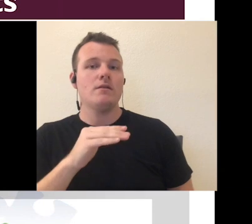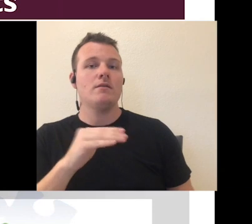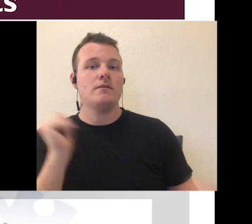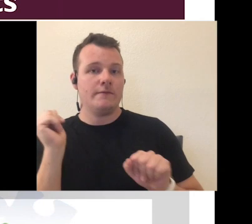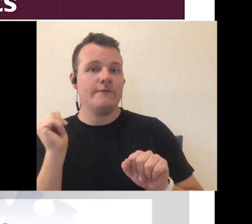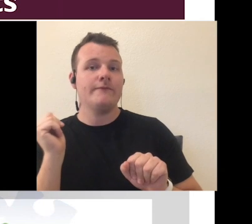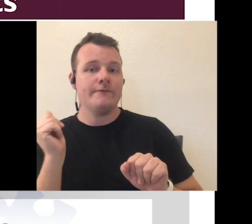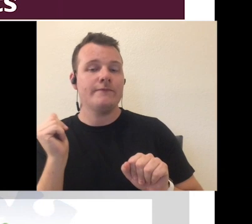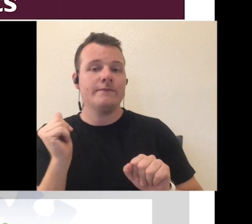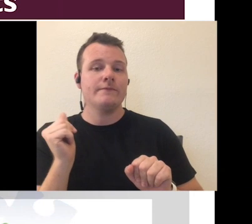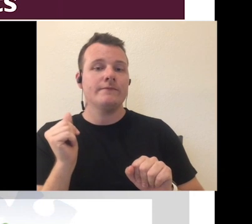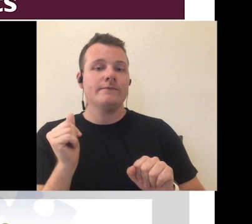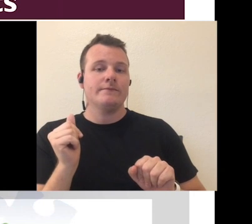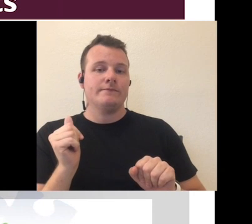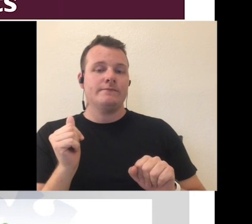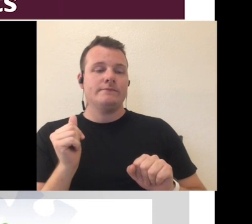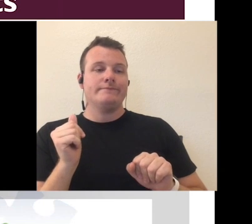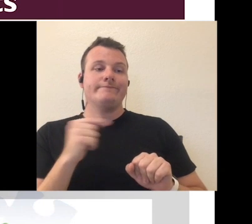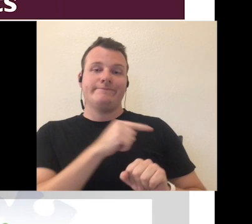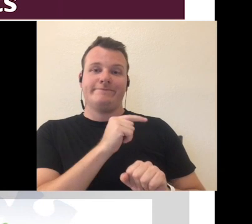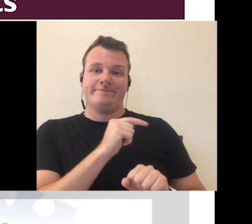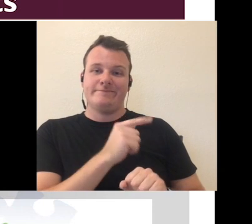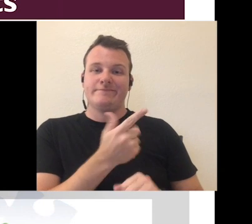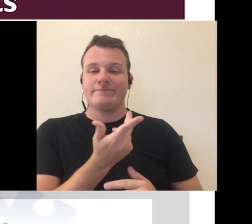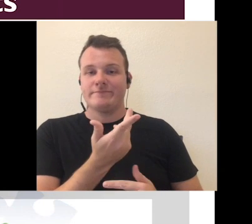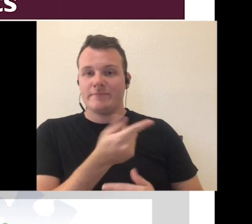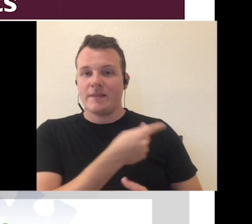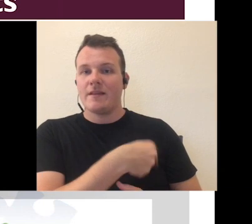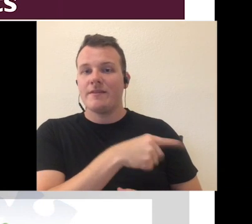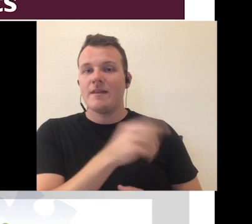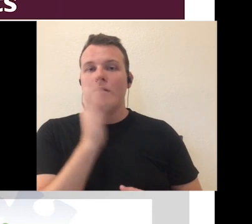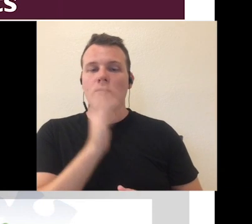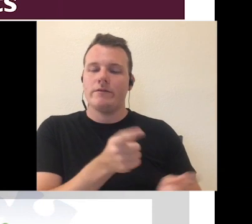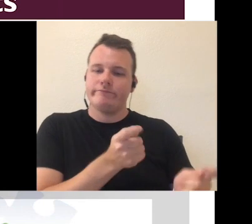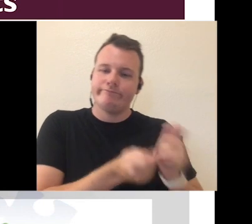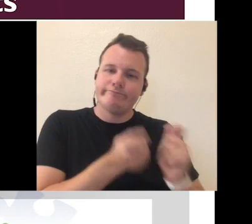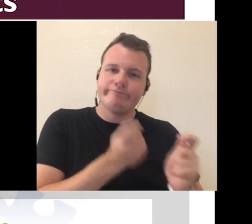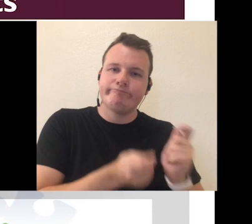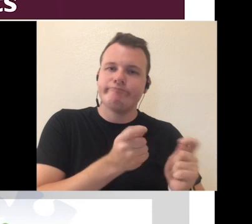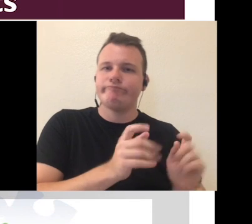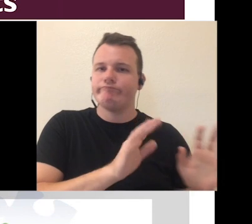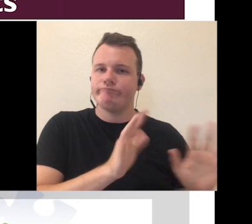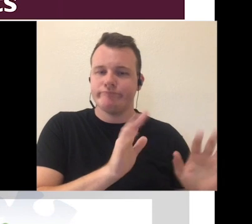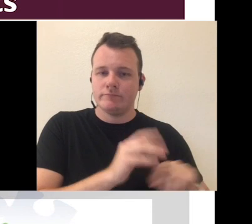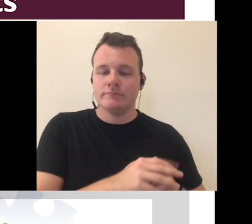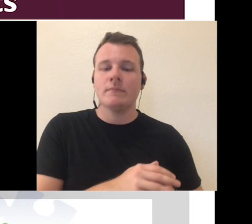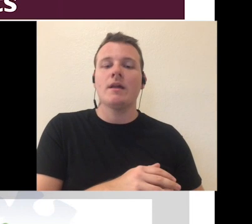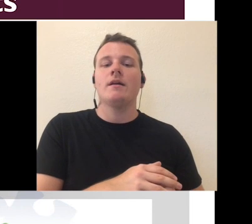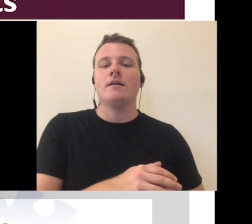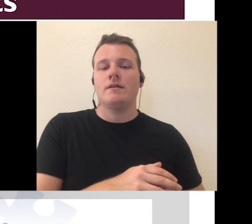your planning to leave, they they they will make adjustments accordingly, and